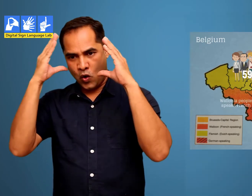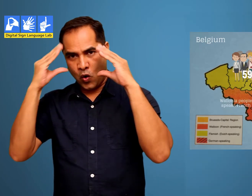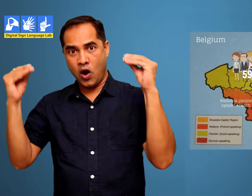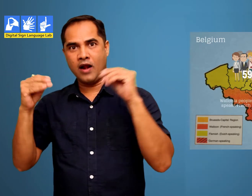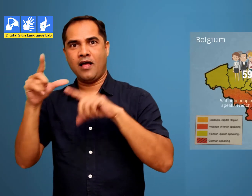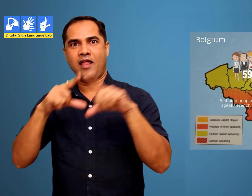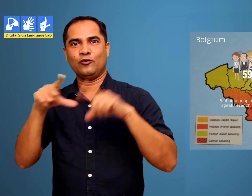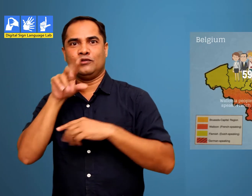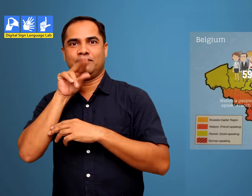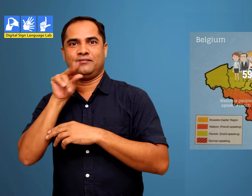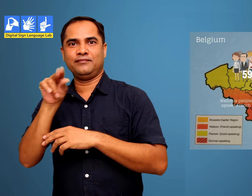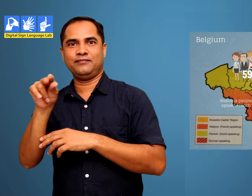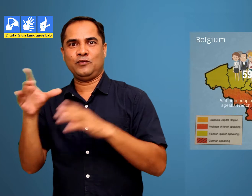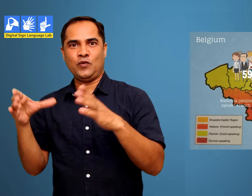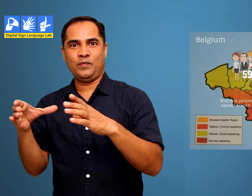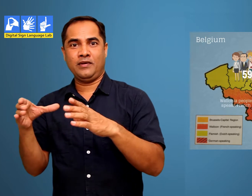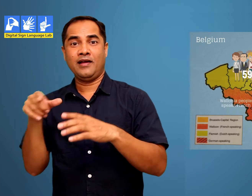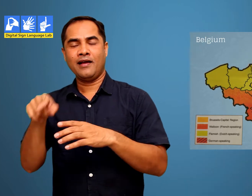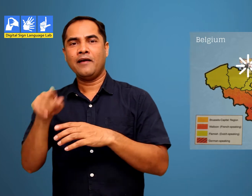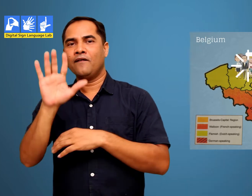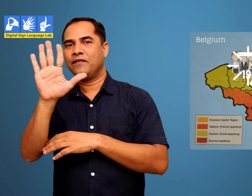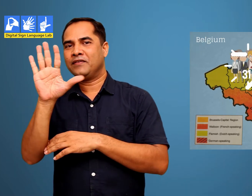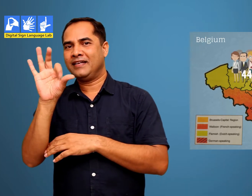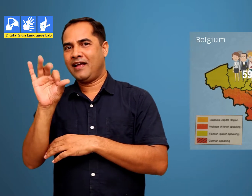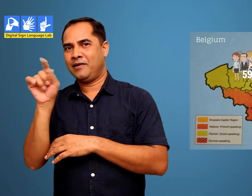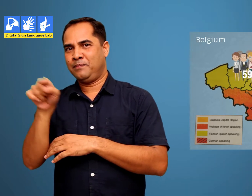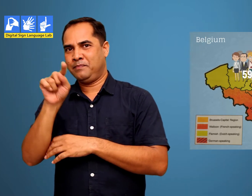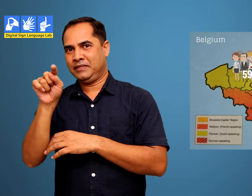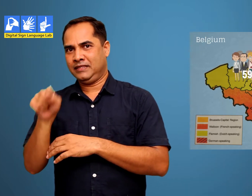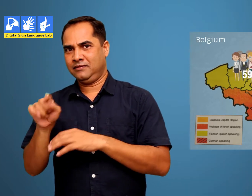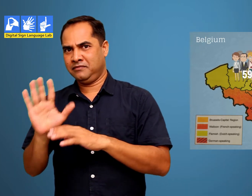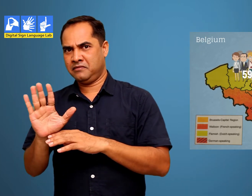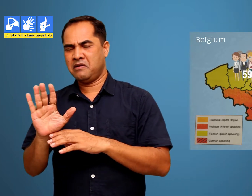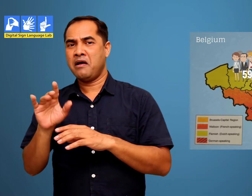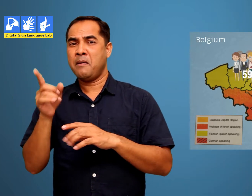community which is 59% of the population. Additionally we have a small group of